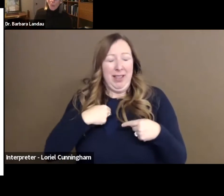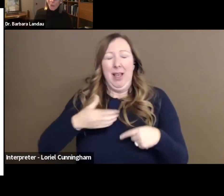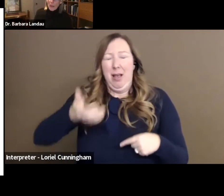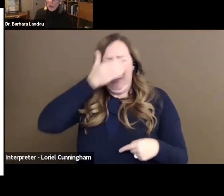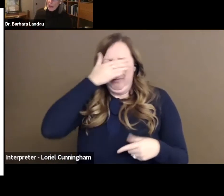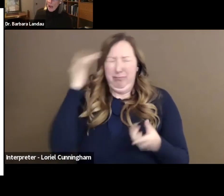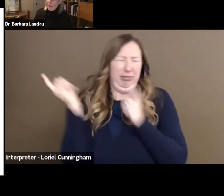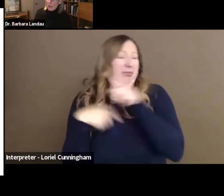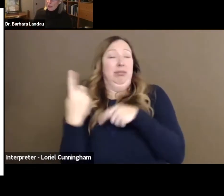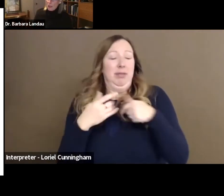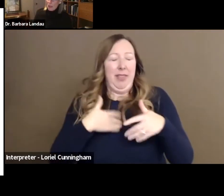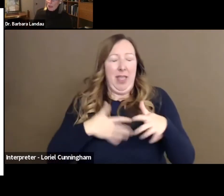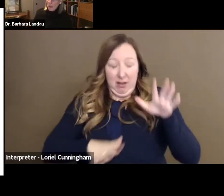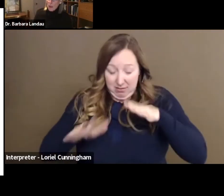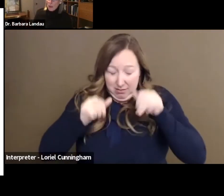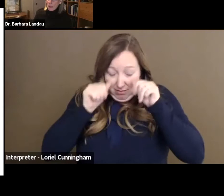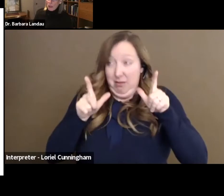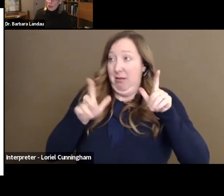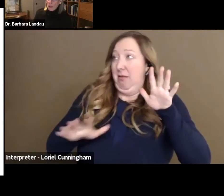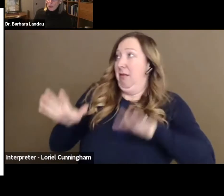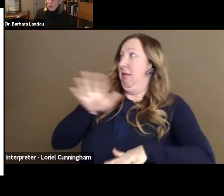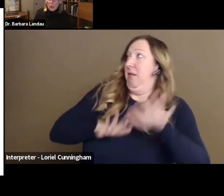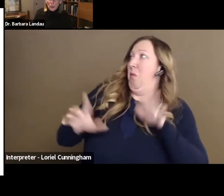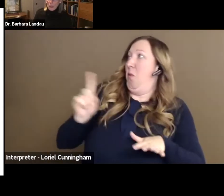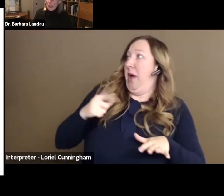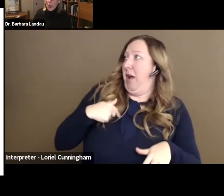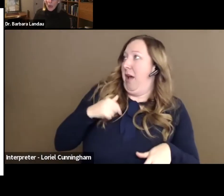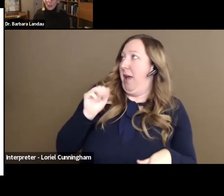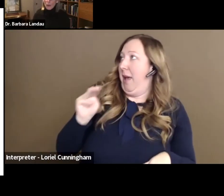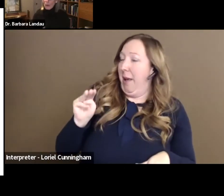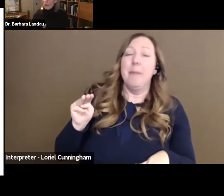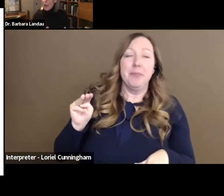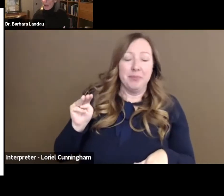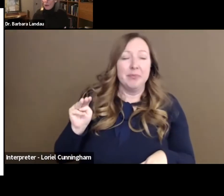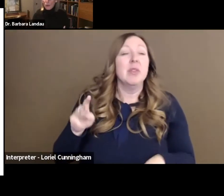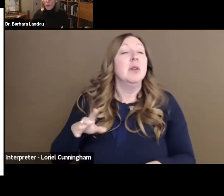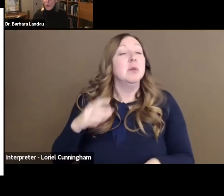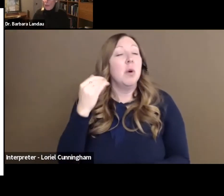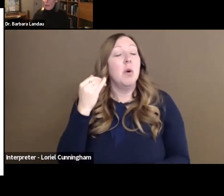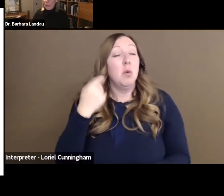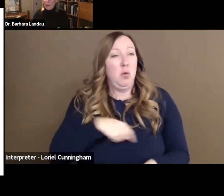when that happens whether it's to